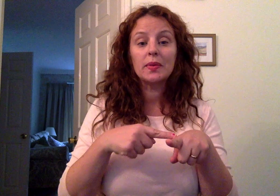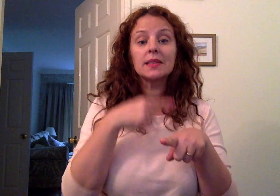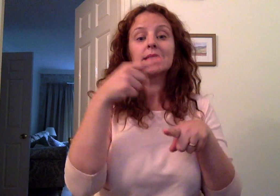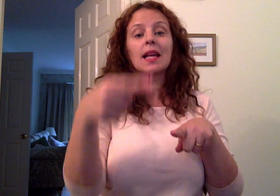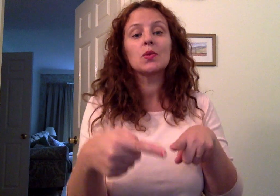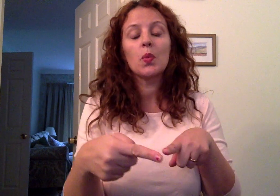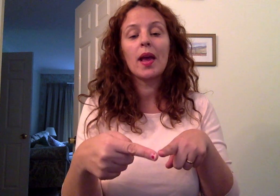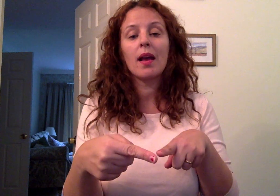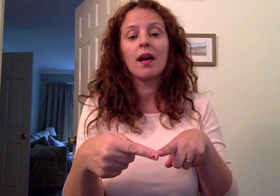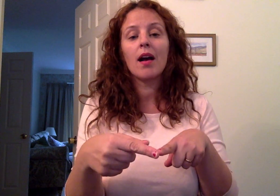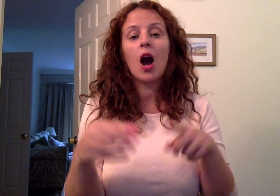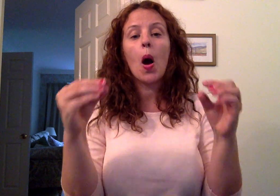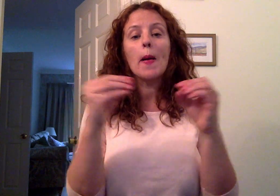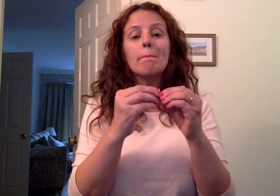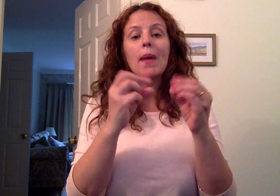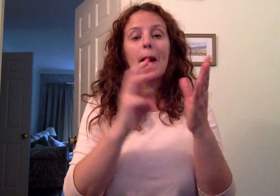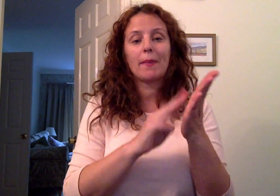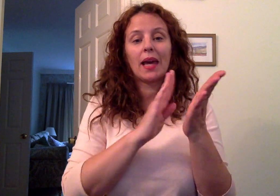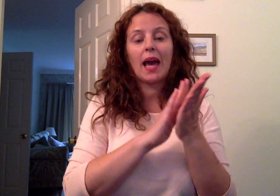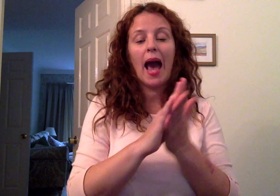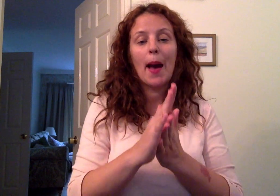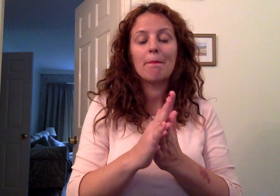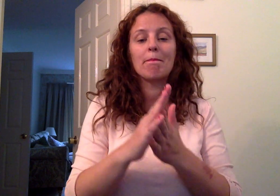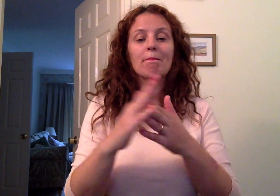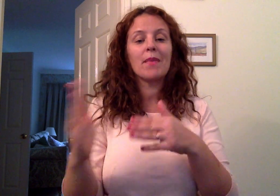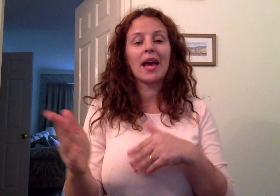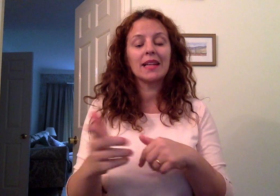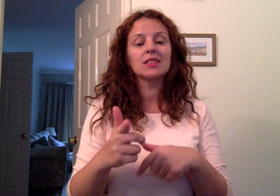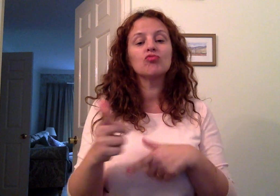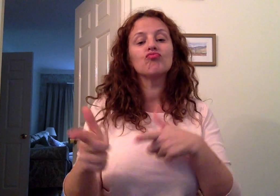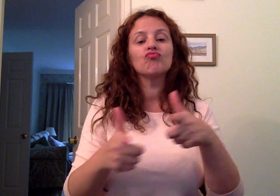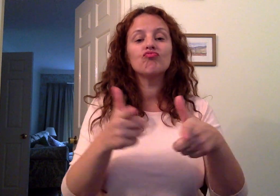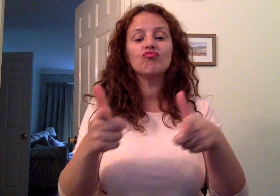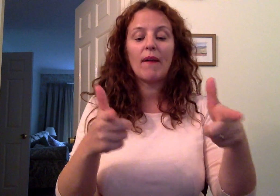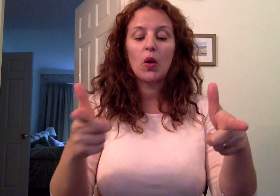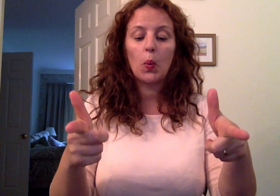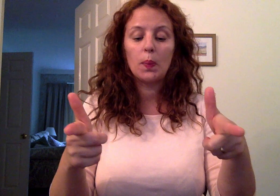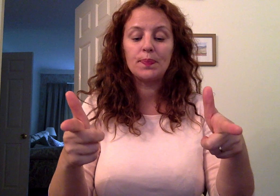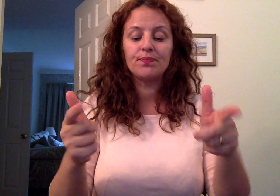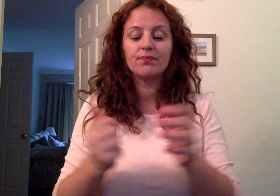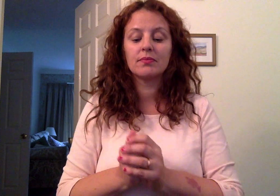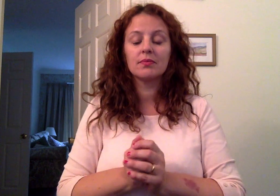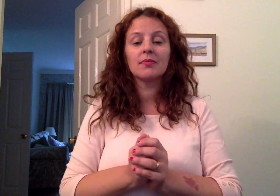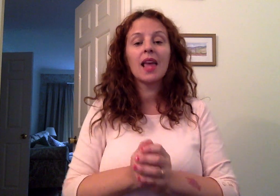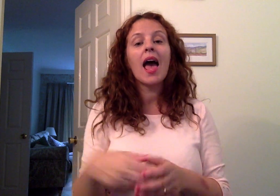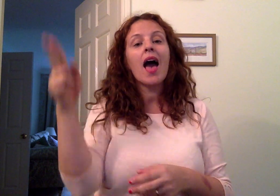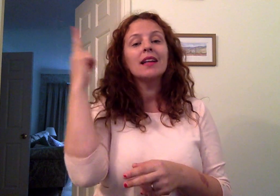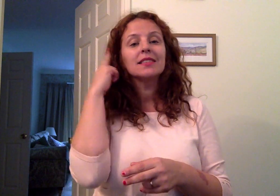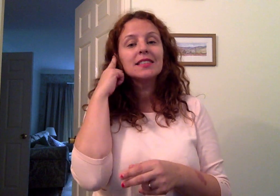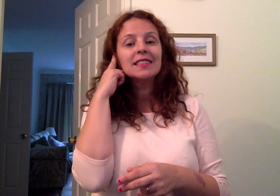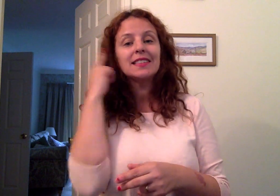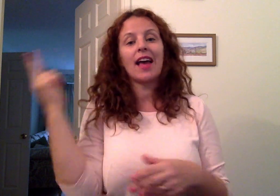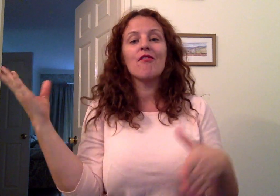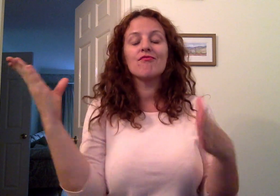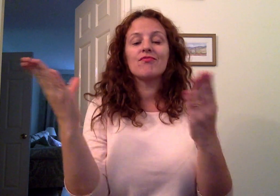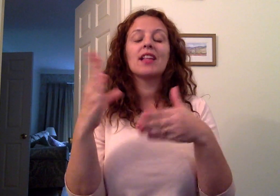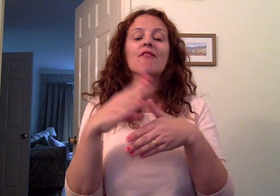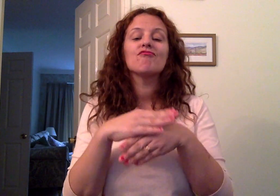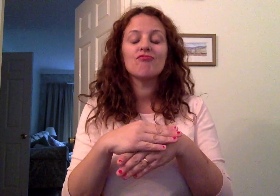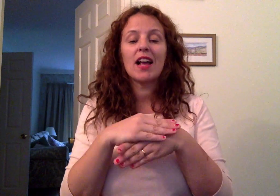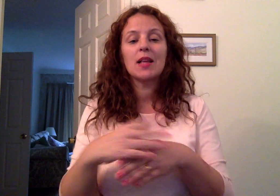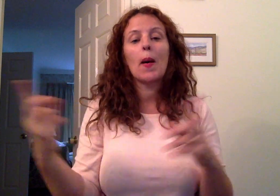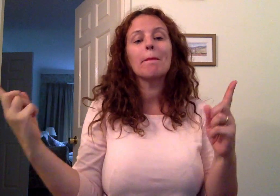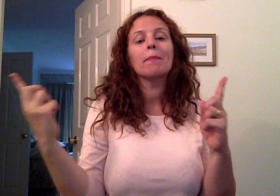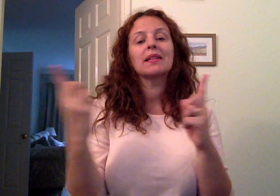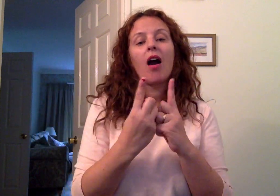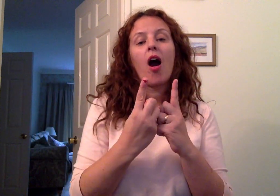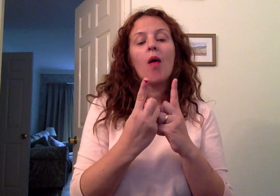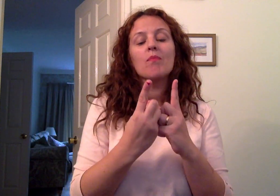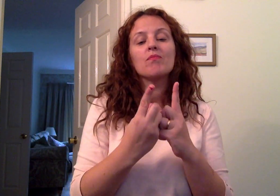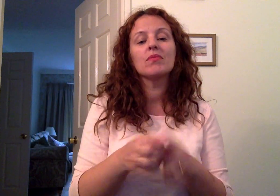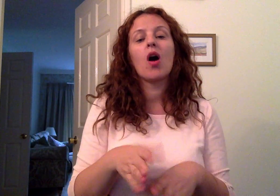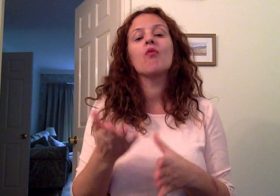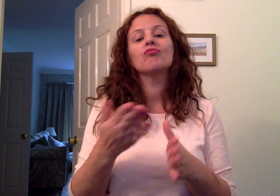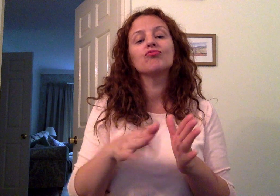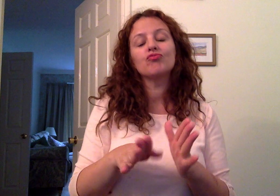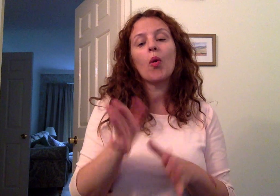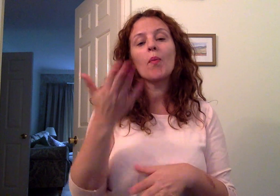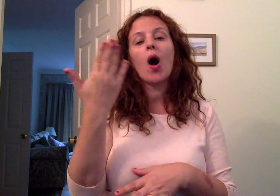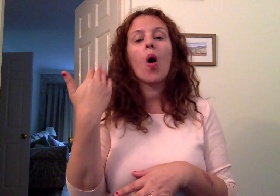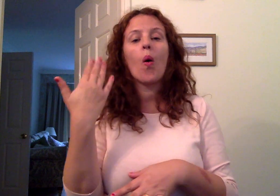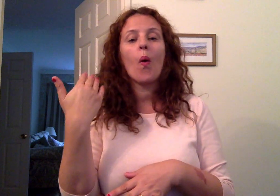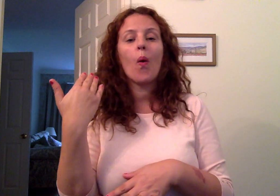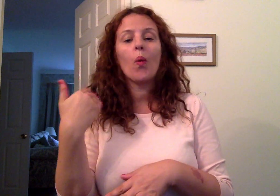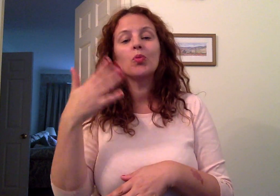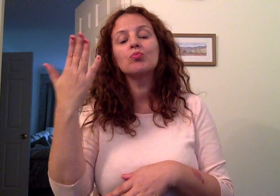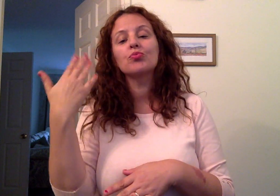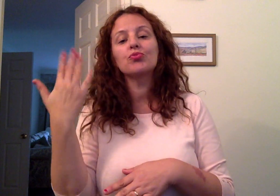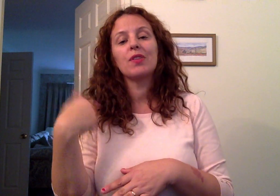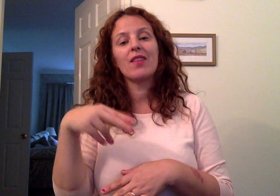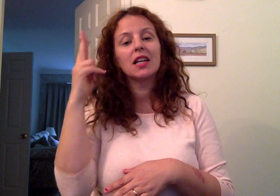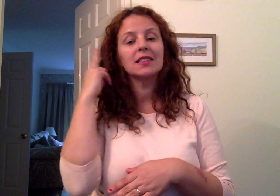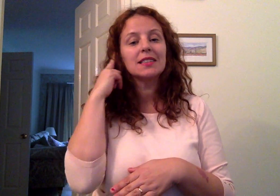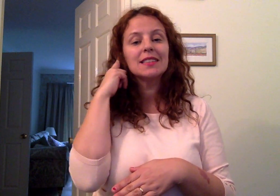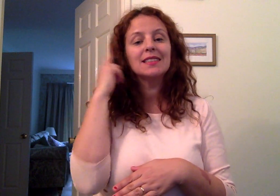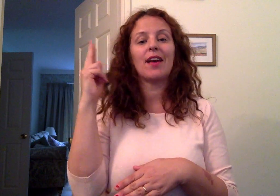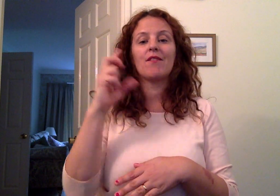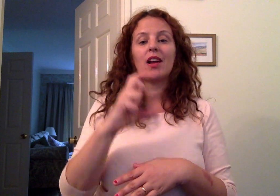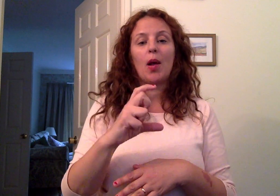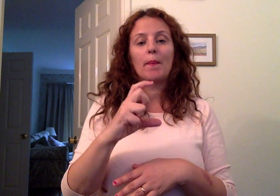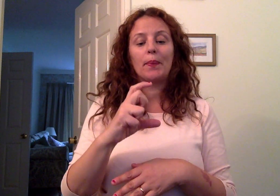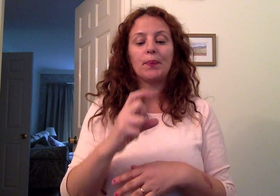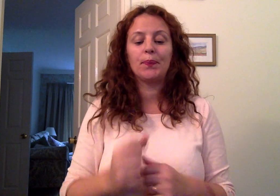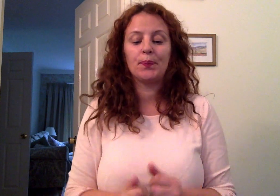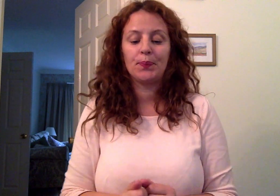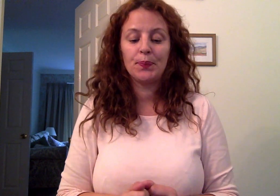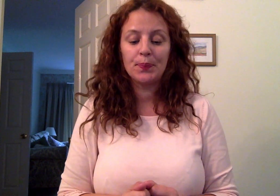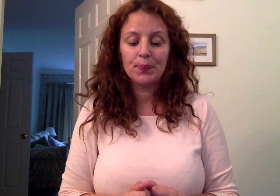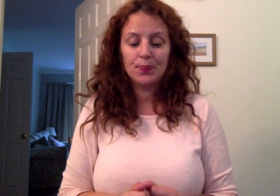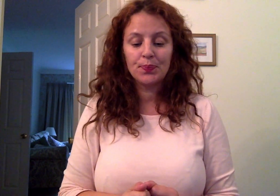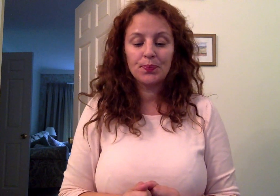Next week Birmingham travel , Deaf friends meet from previous Deaf club.